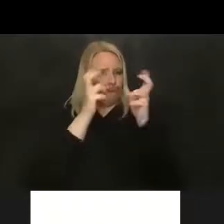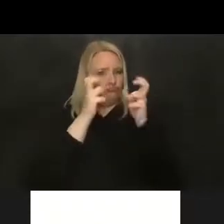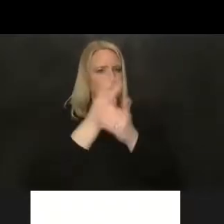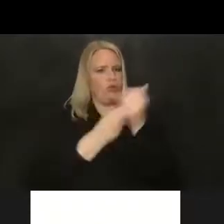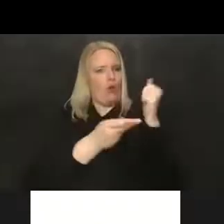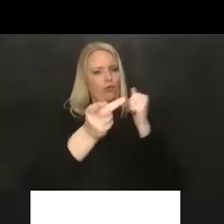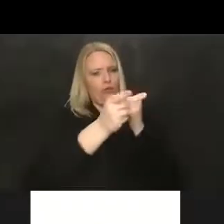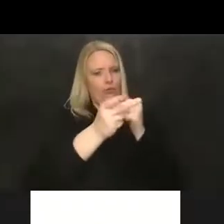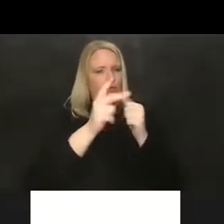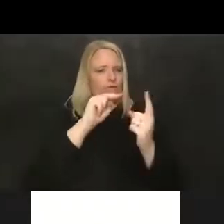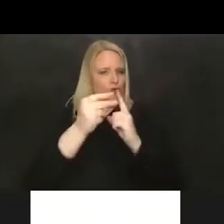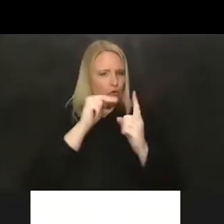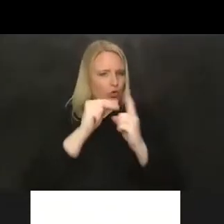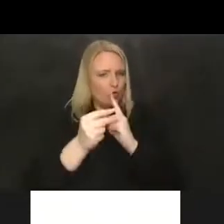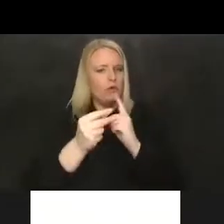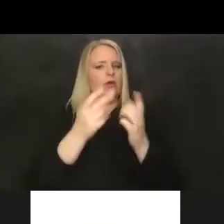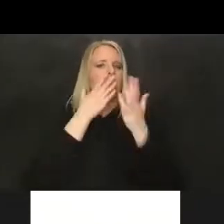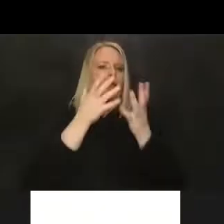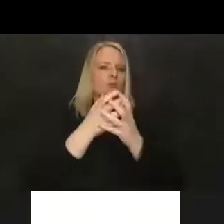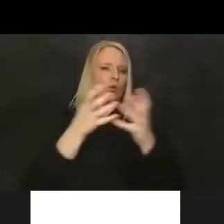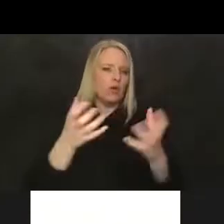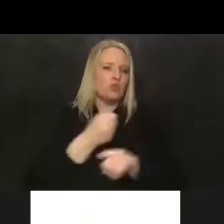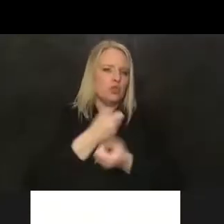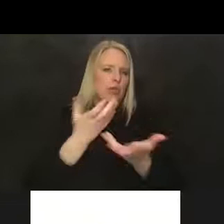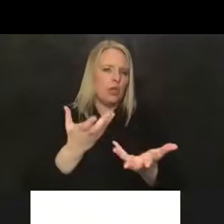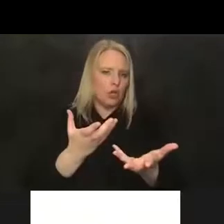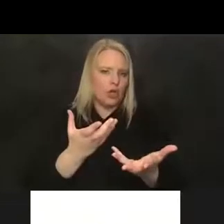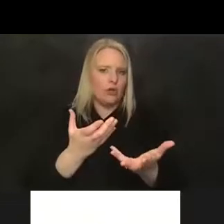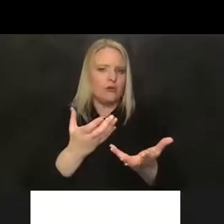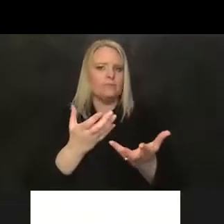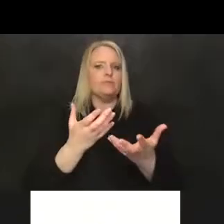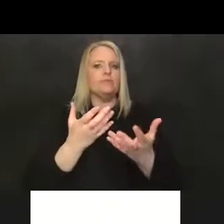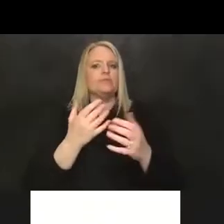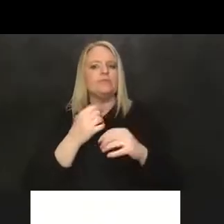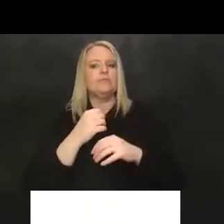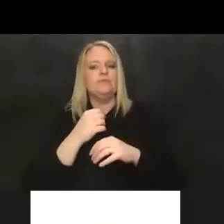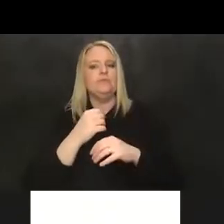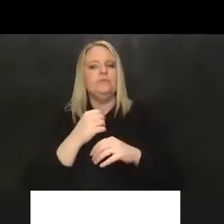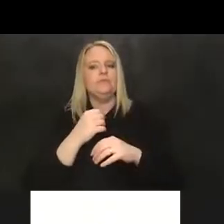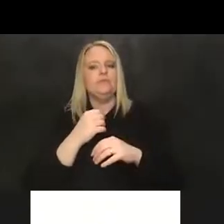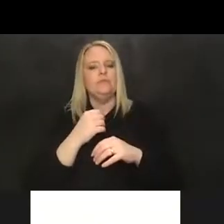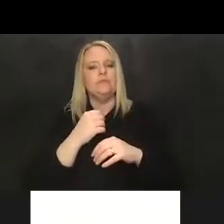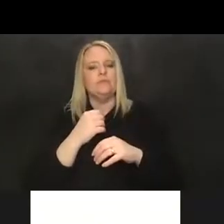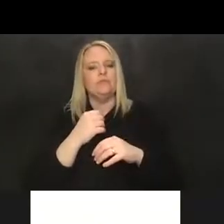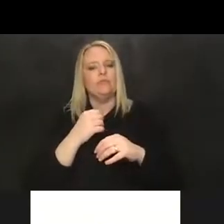perspectives, so thank you so much for sharing and for you know allowing me to participate today.